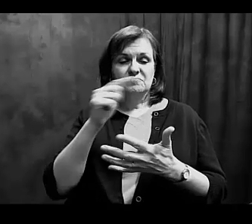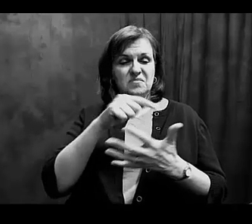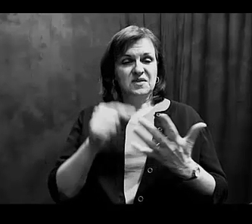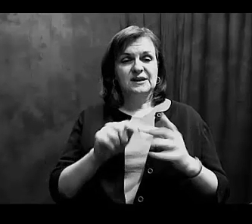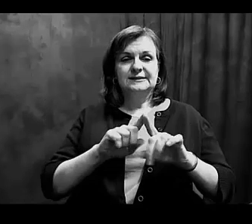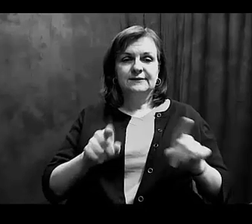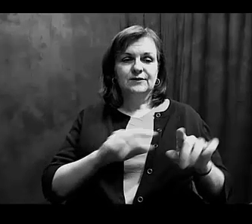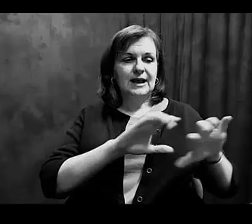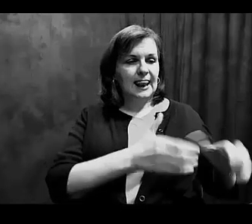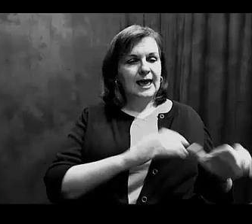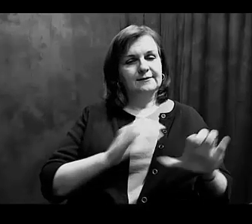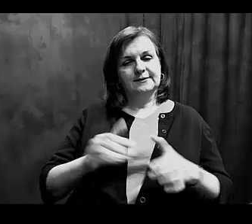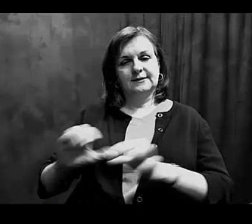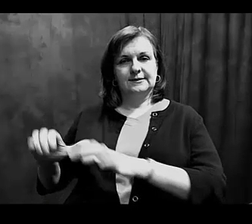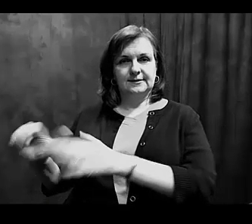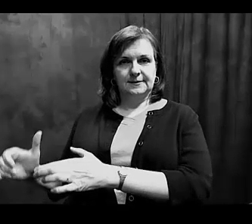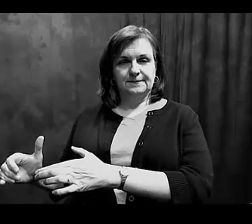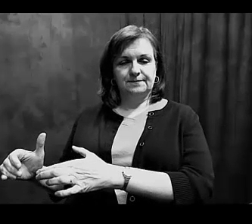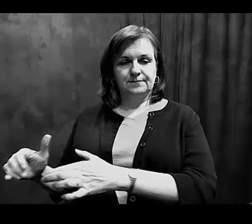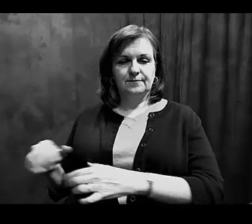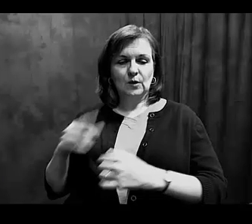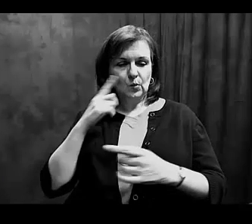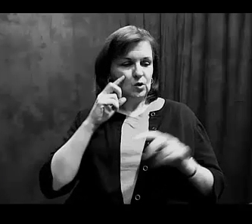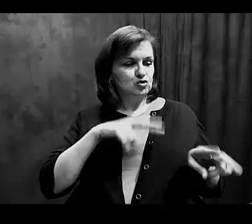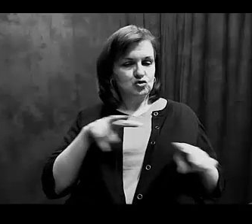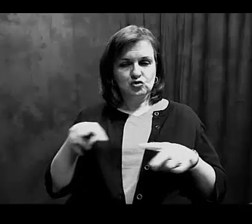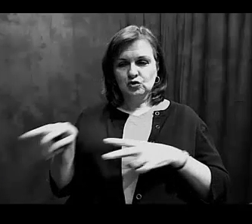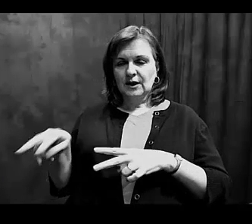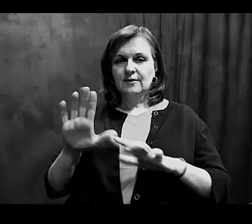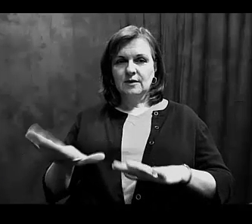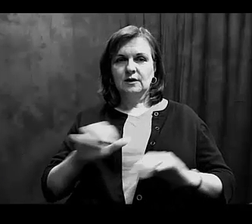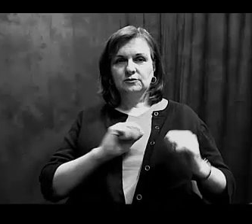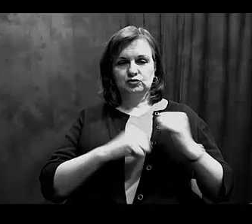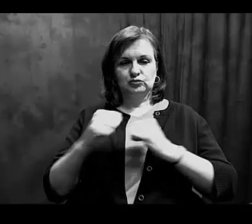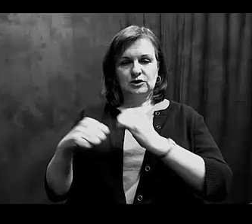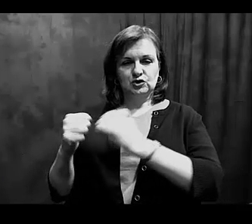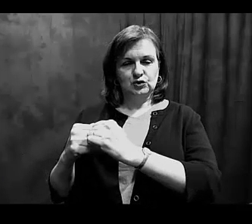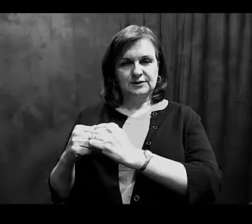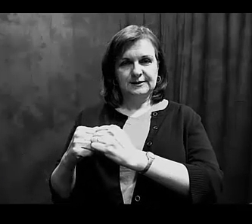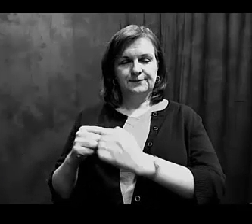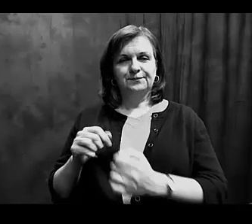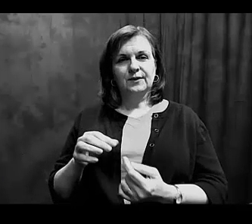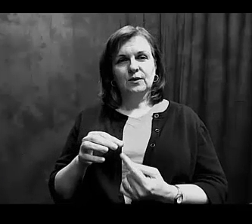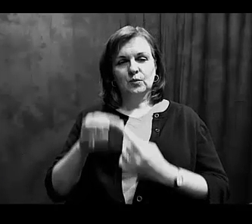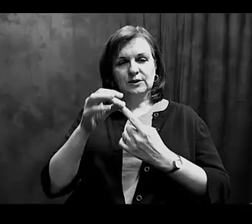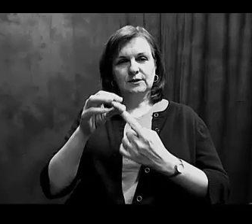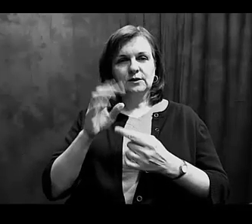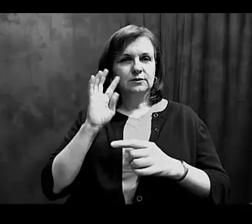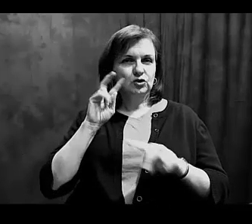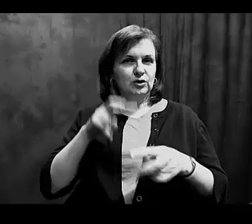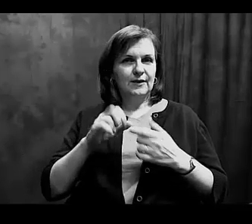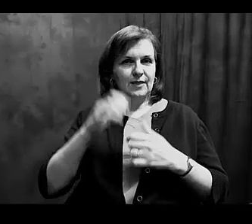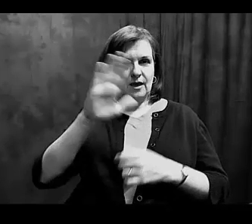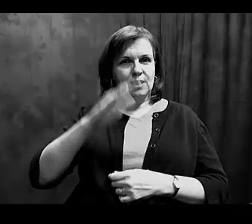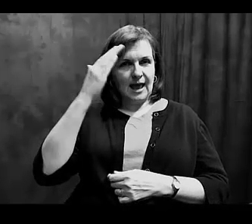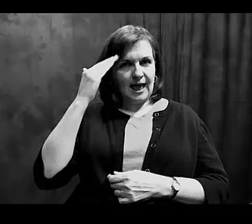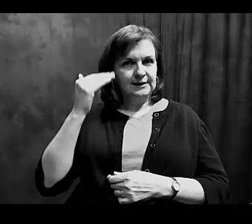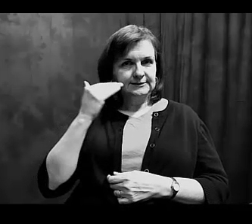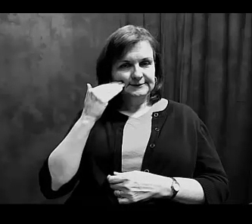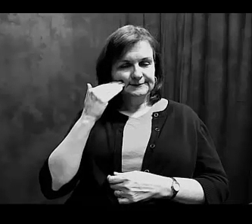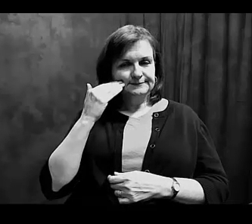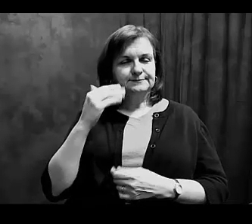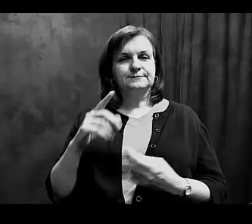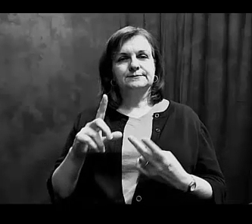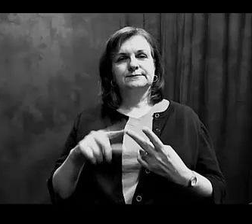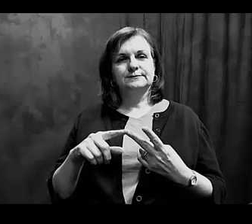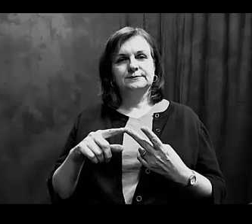but they're all different classes so we look at their structures were going to look at in particular their heads